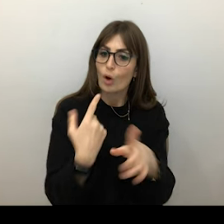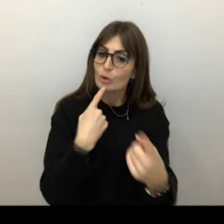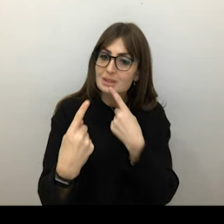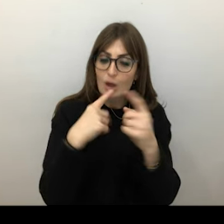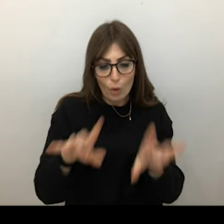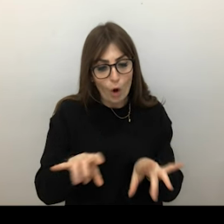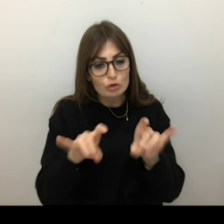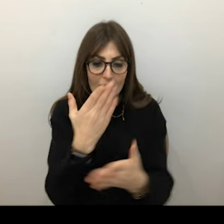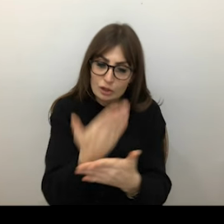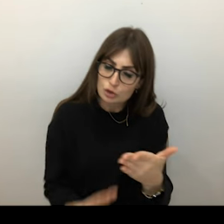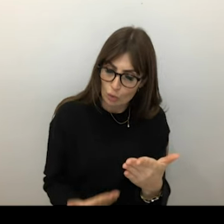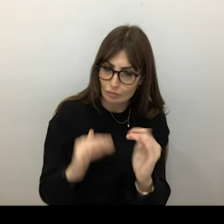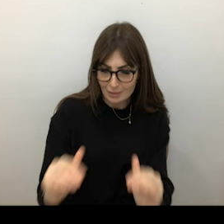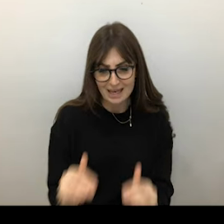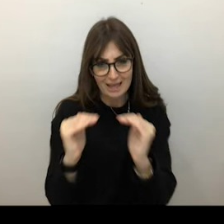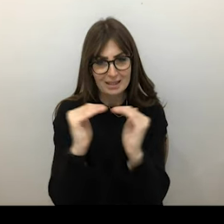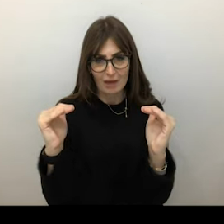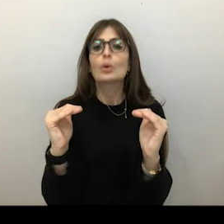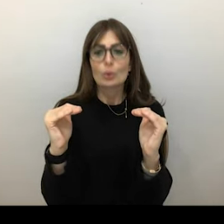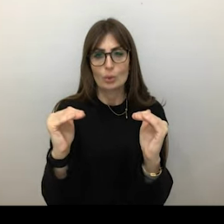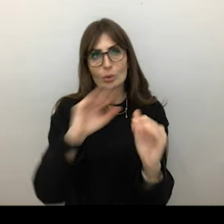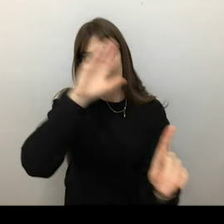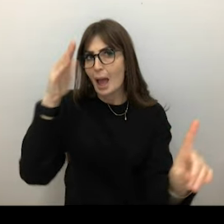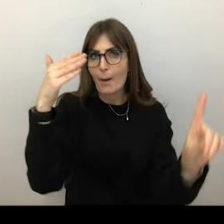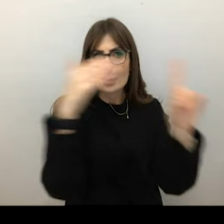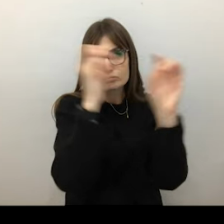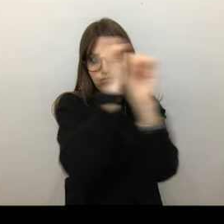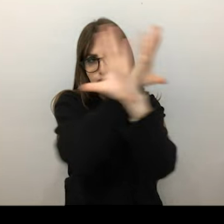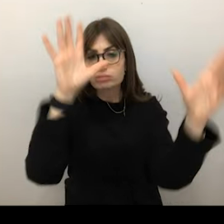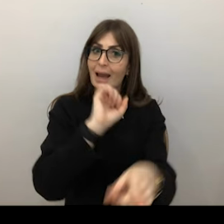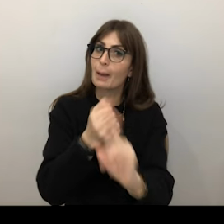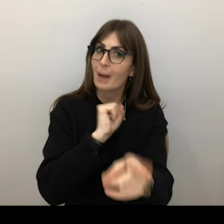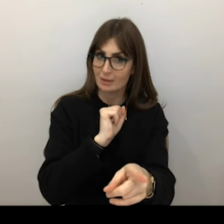and strive for next-level scale, ambition and impact.